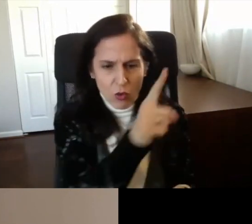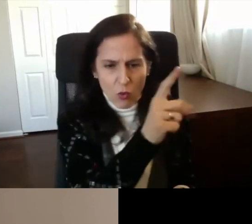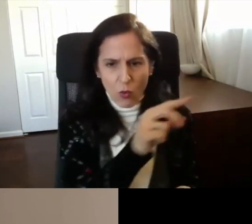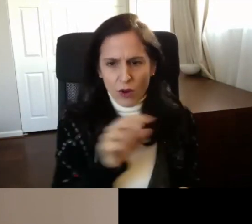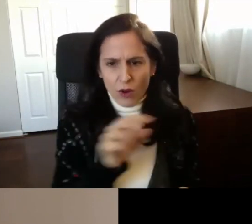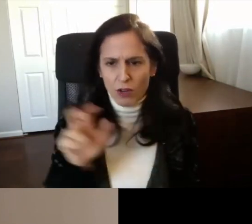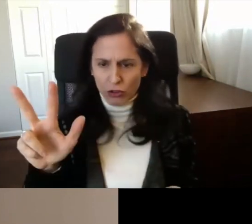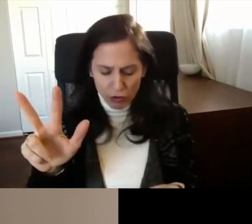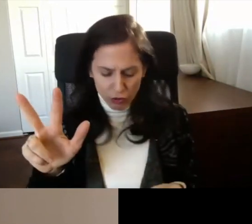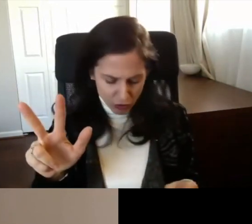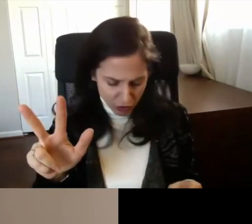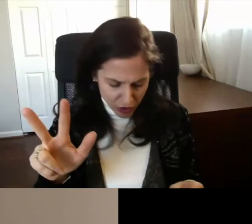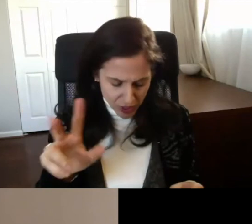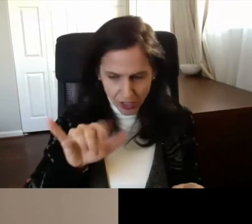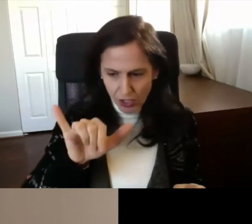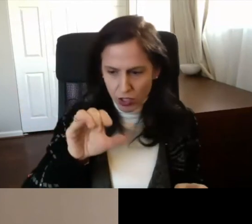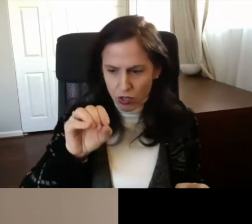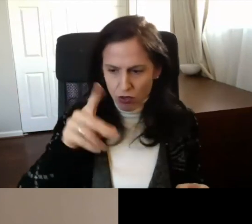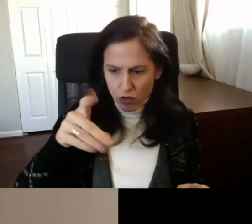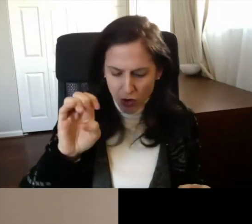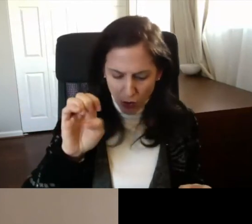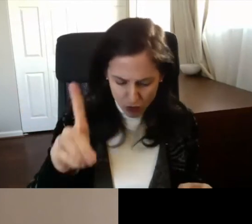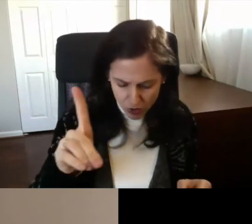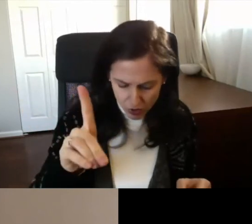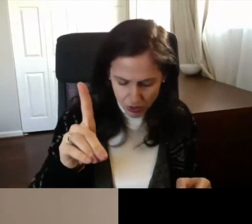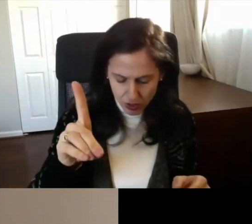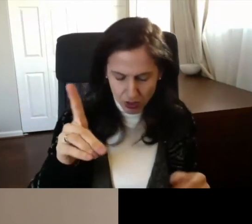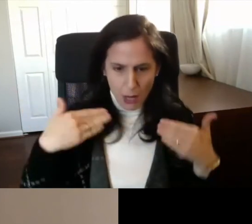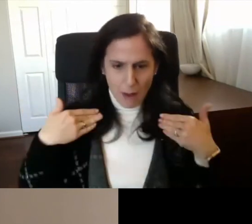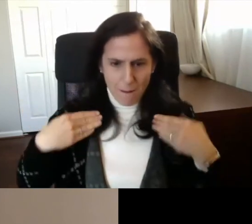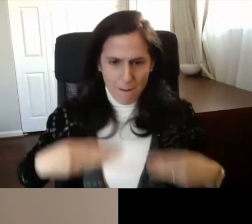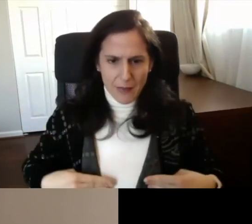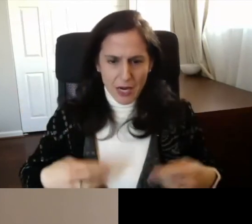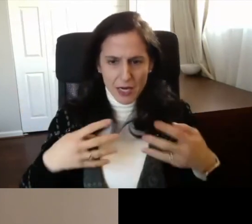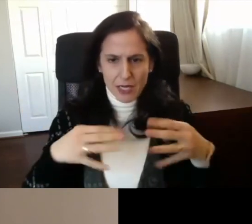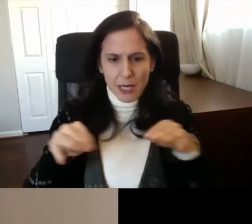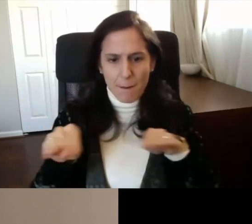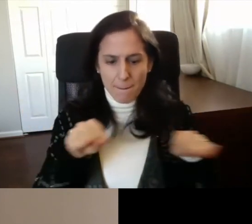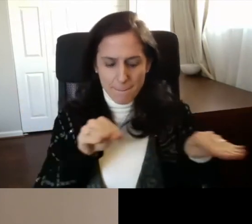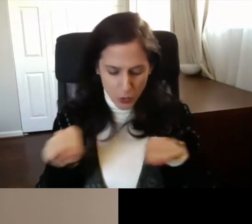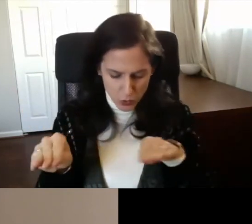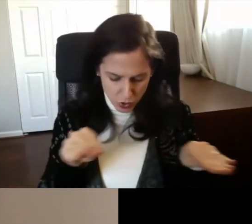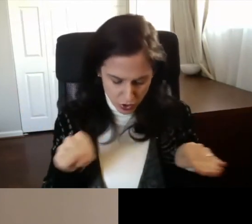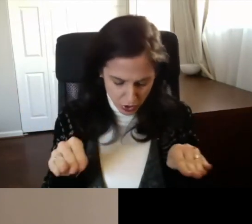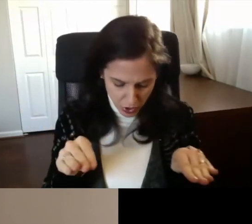about if there are conditions where for example